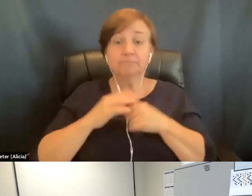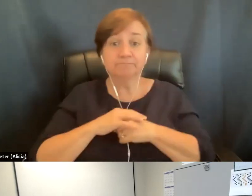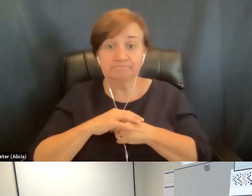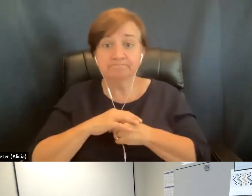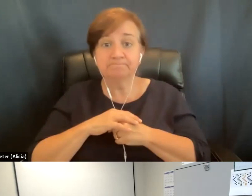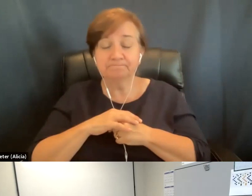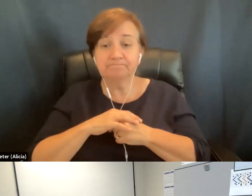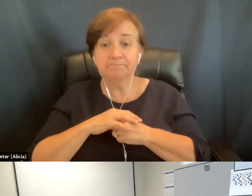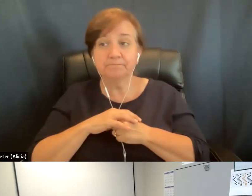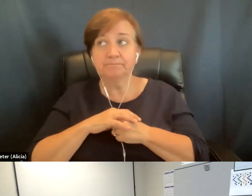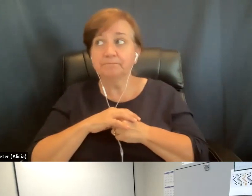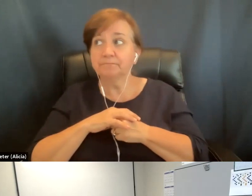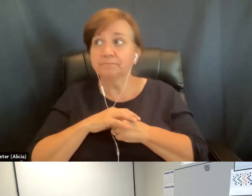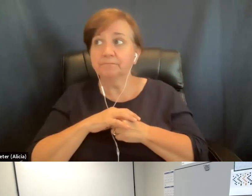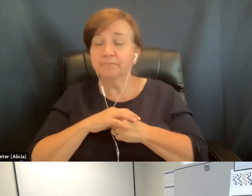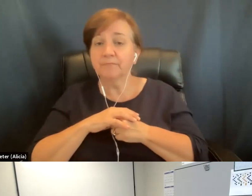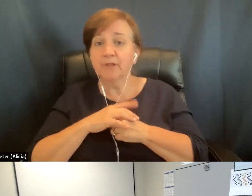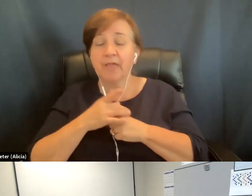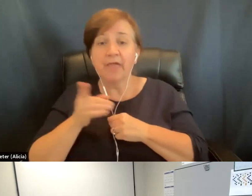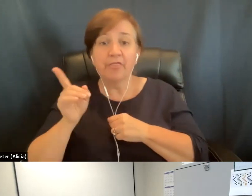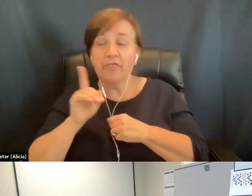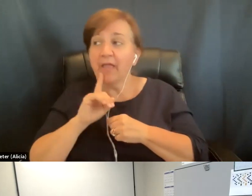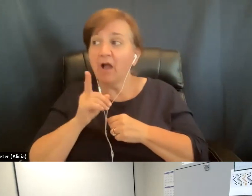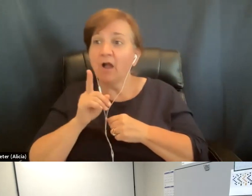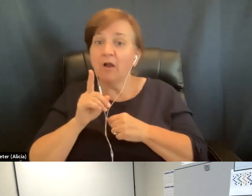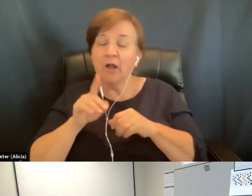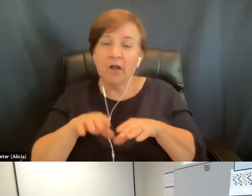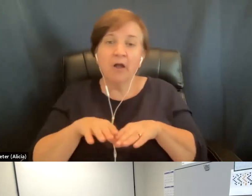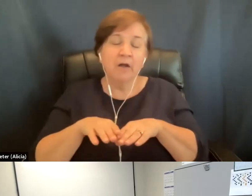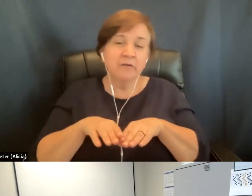Dr. Elsa Villarino: They are. Dr. Elsa Villarino: Opening up there's not.